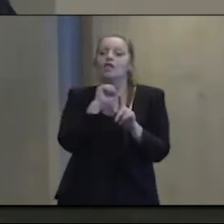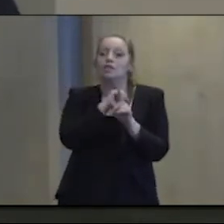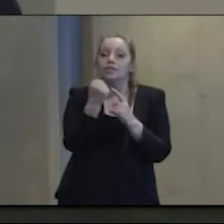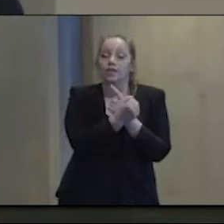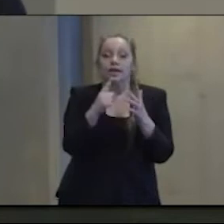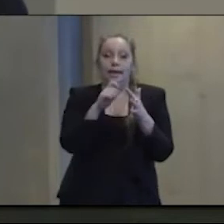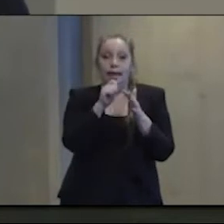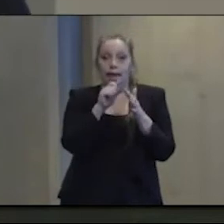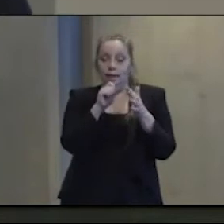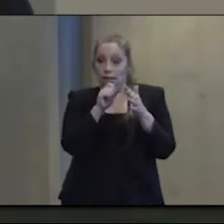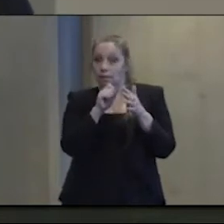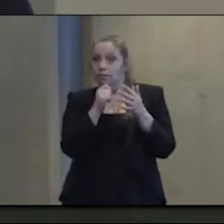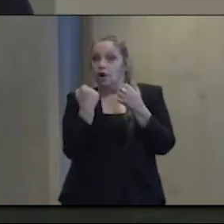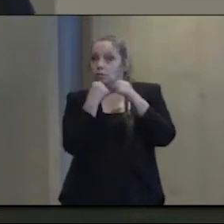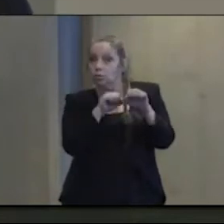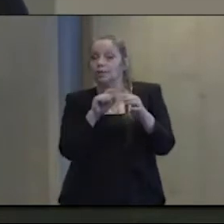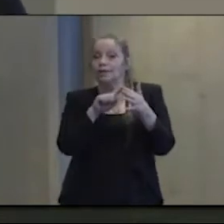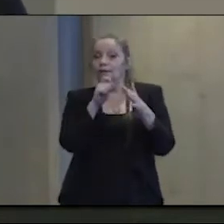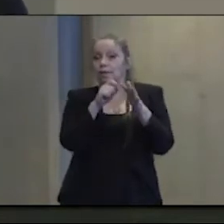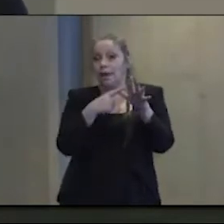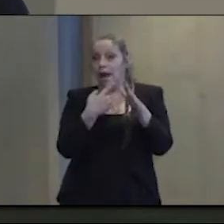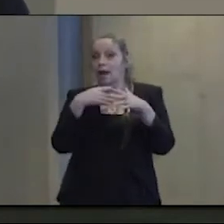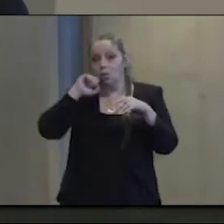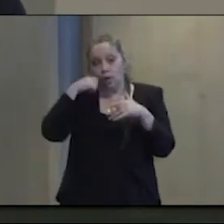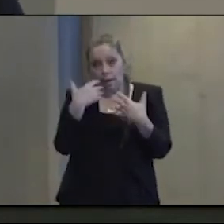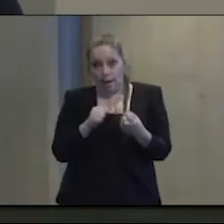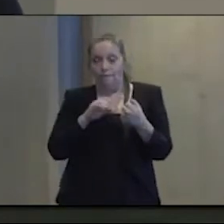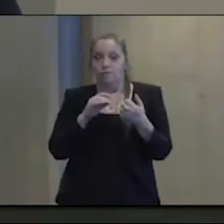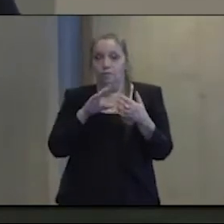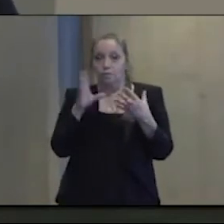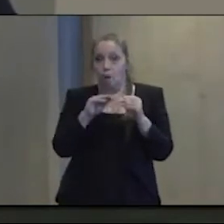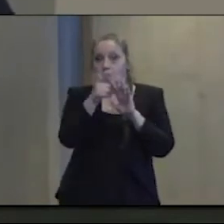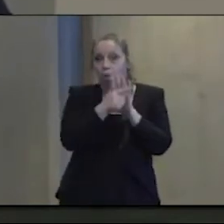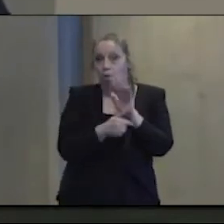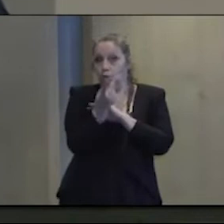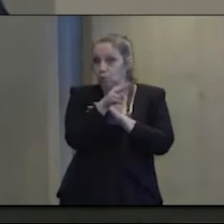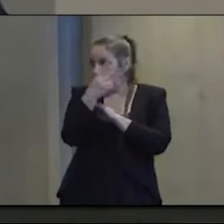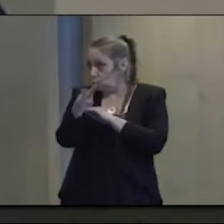will have in terms of its legislation as of the 1st of July 2020, where there is a responsibility